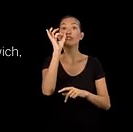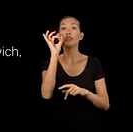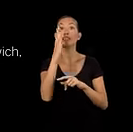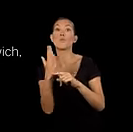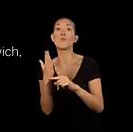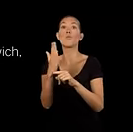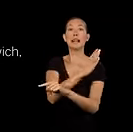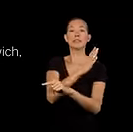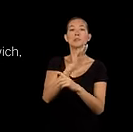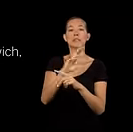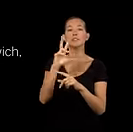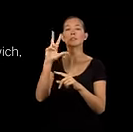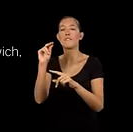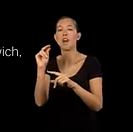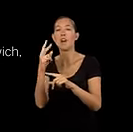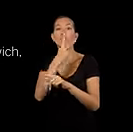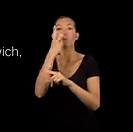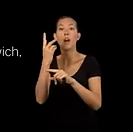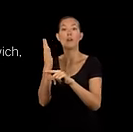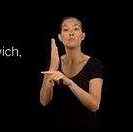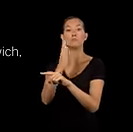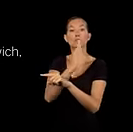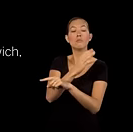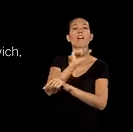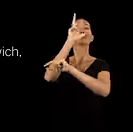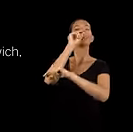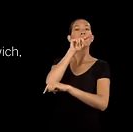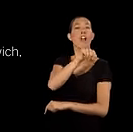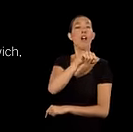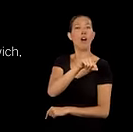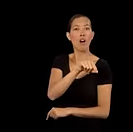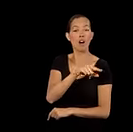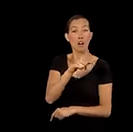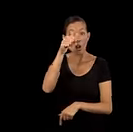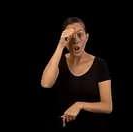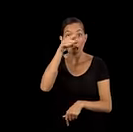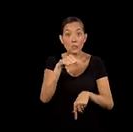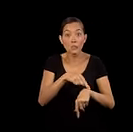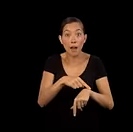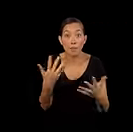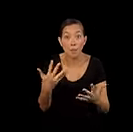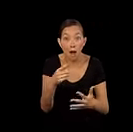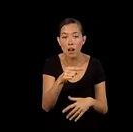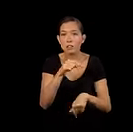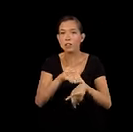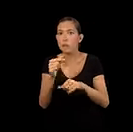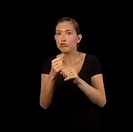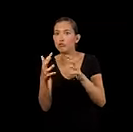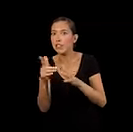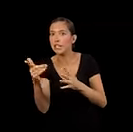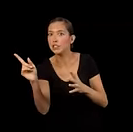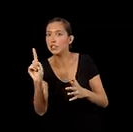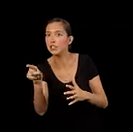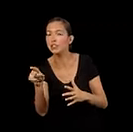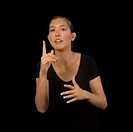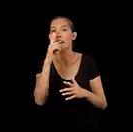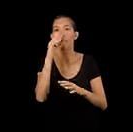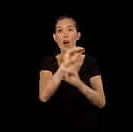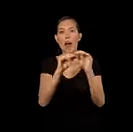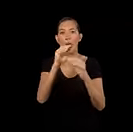If you are 30 degrees west of Greenwich, midday happens two hours later. If you know the time where you are and the time at Greenwich...